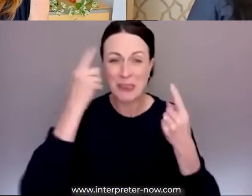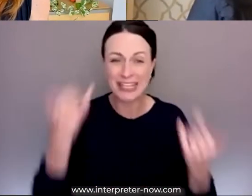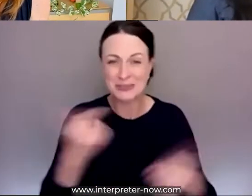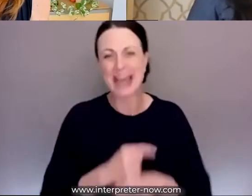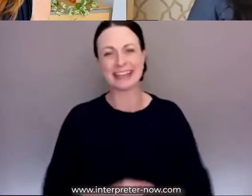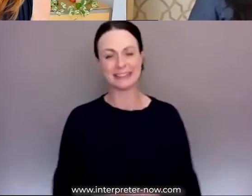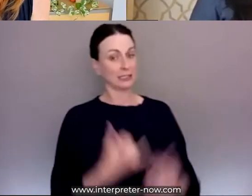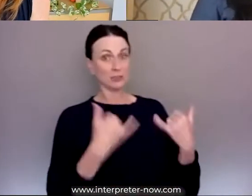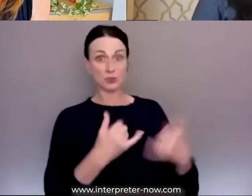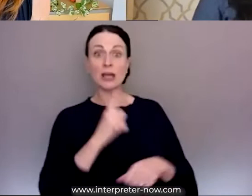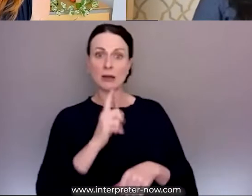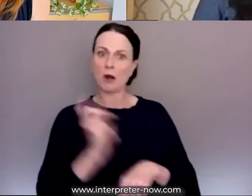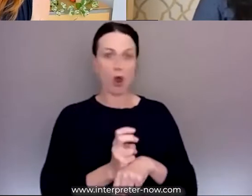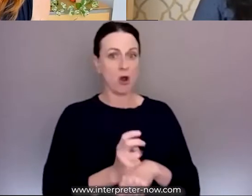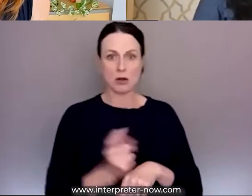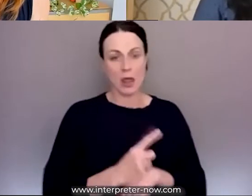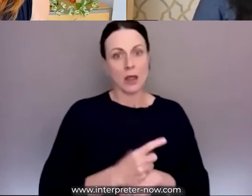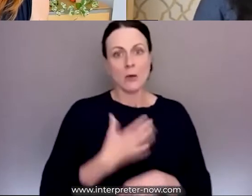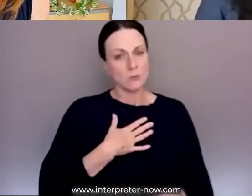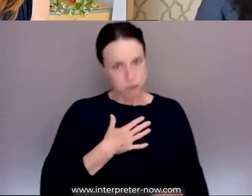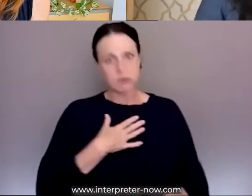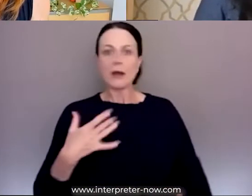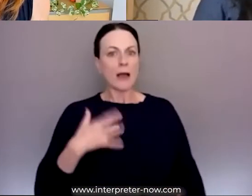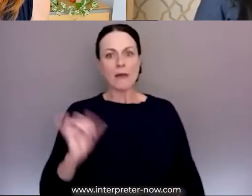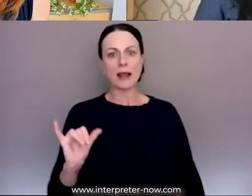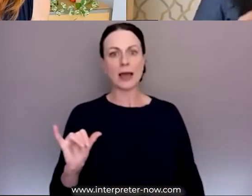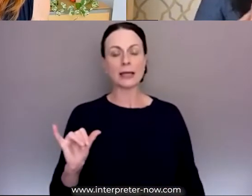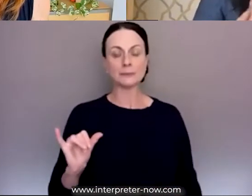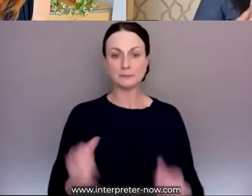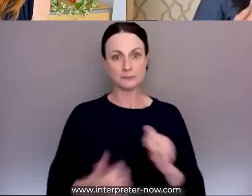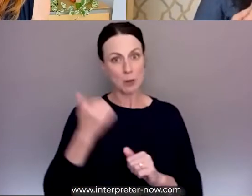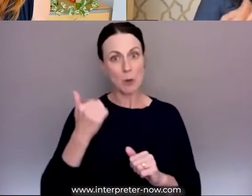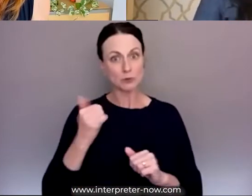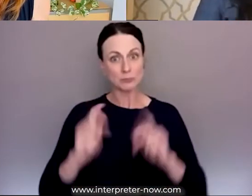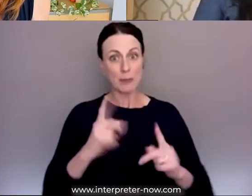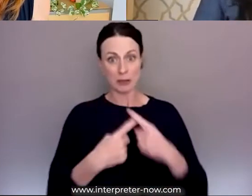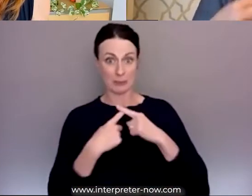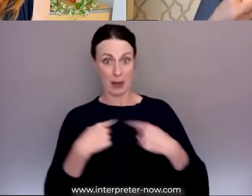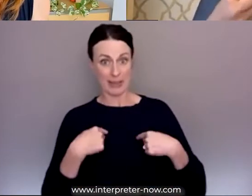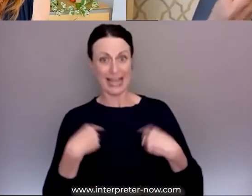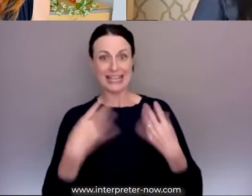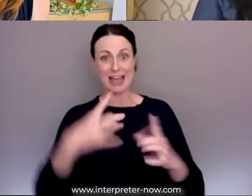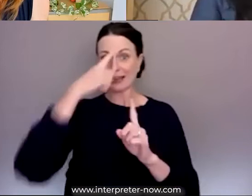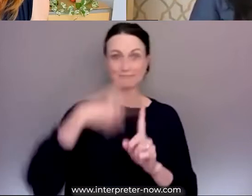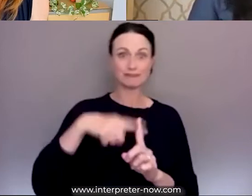Today is a really hard day. I feel like usually people can count on me for giving the optimistic take on things.